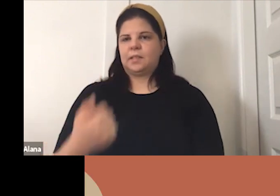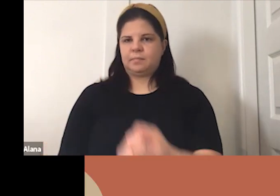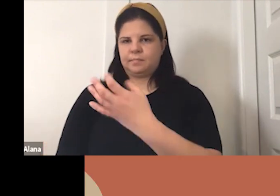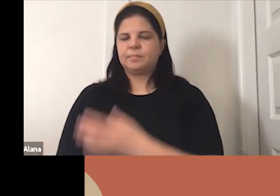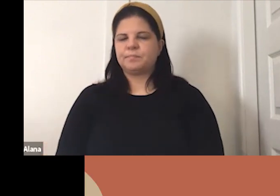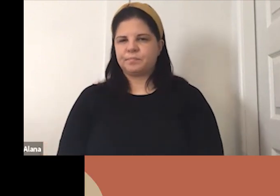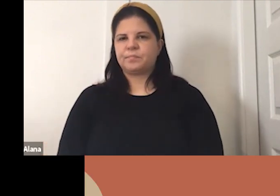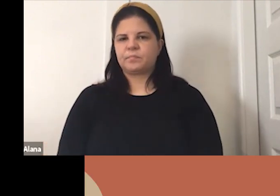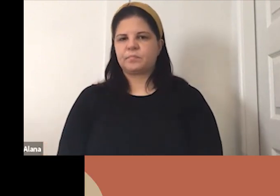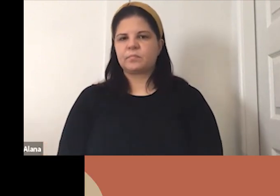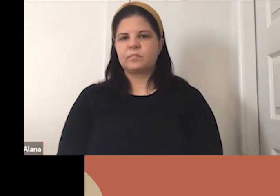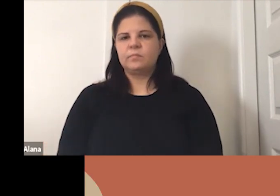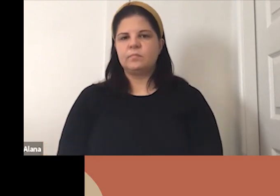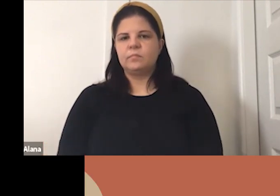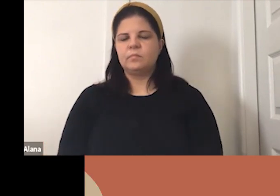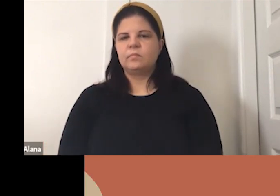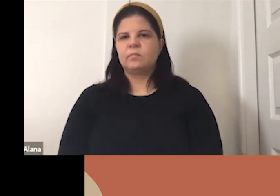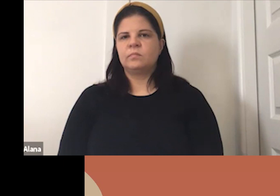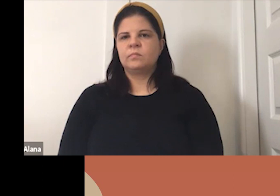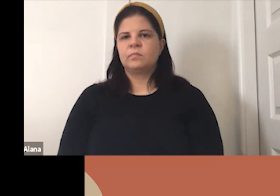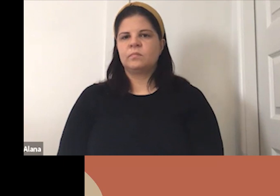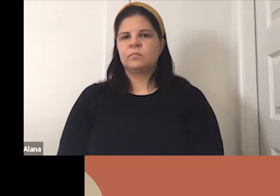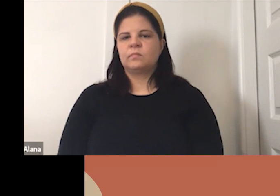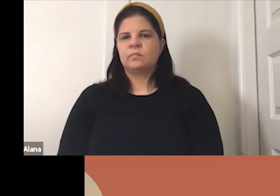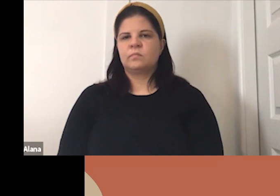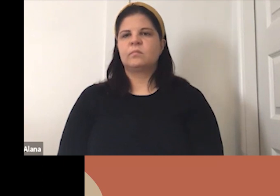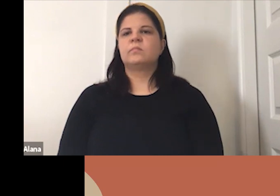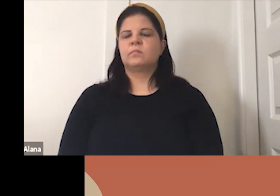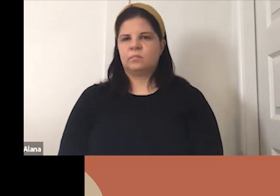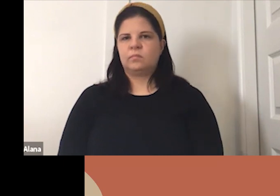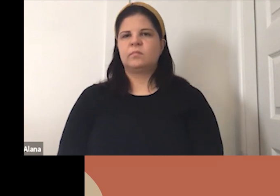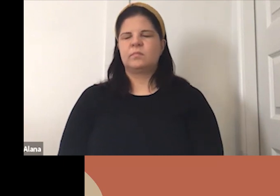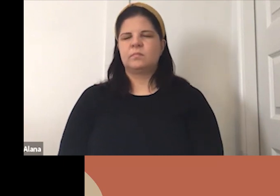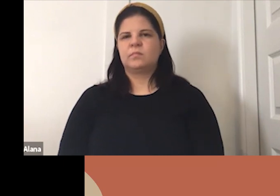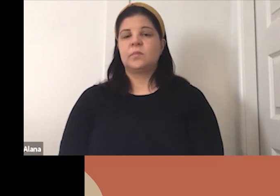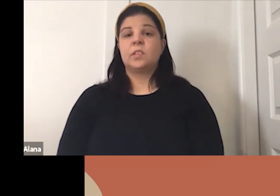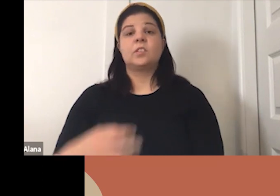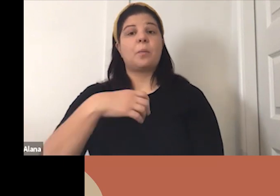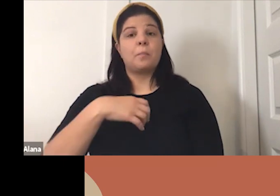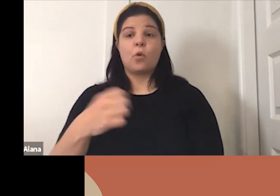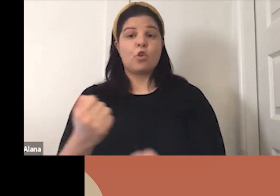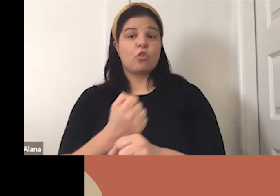Now, this is even more creative process.